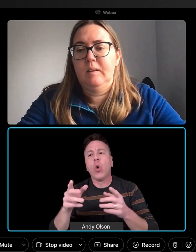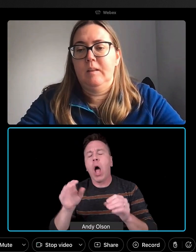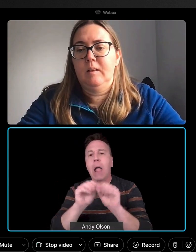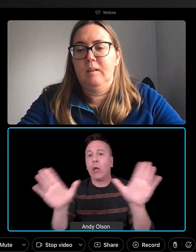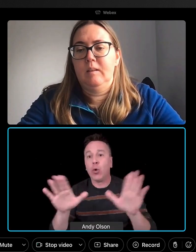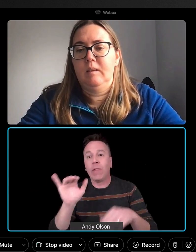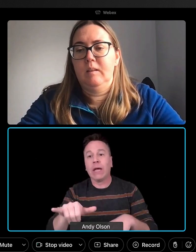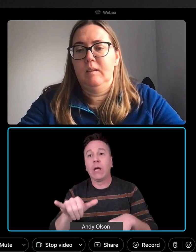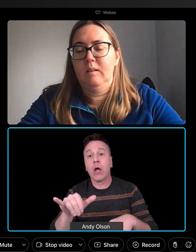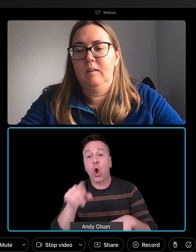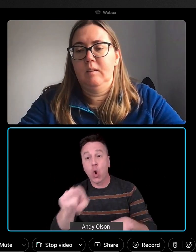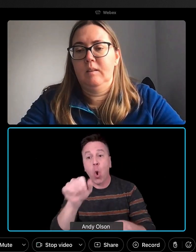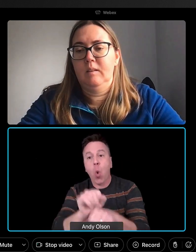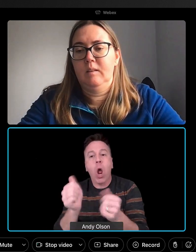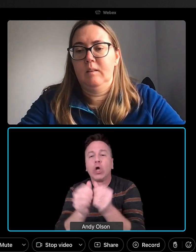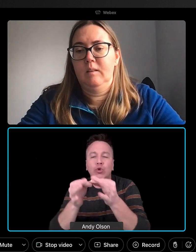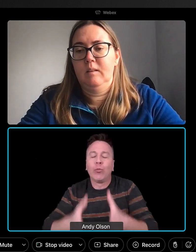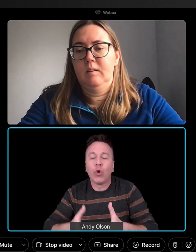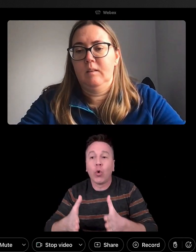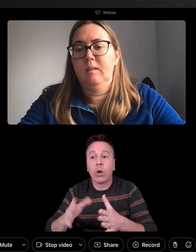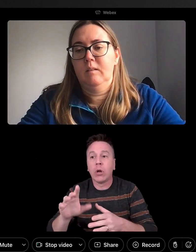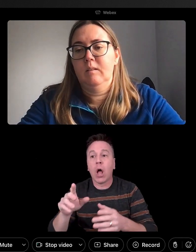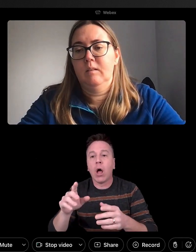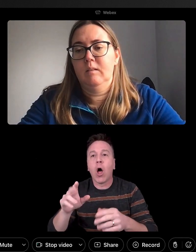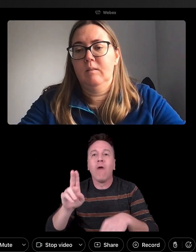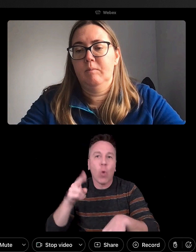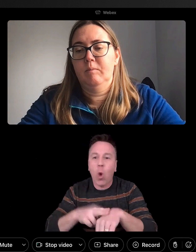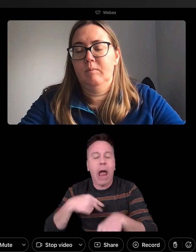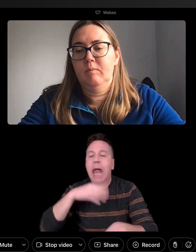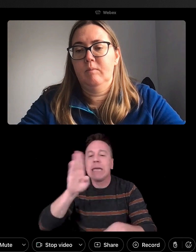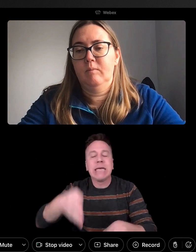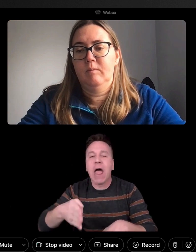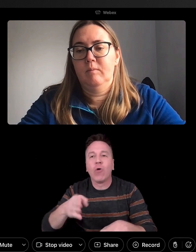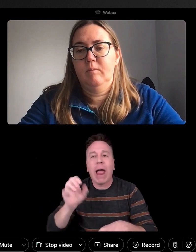when you're working with an interpreter, right, we're never really asking for the interpreter’s